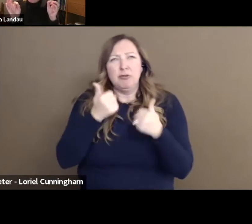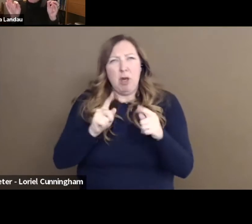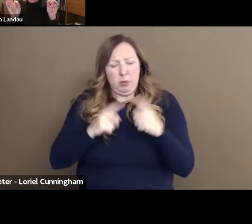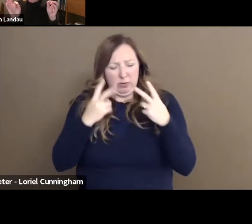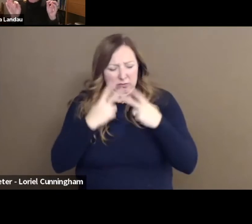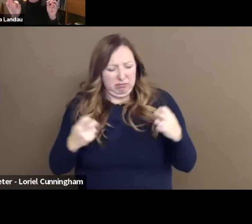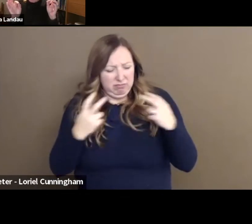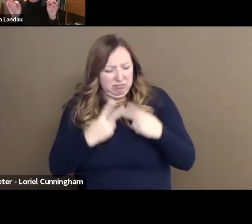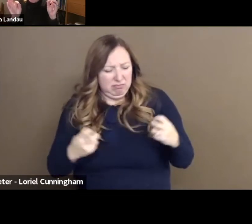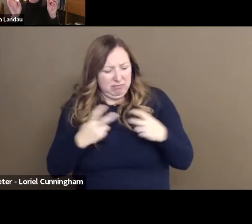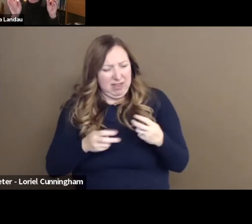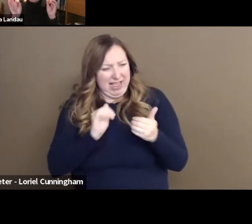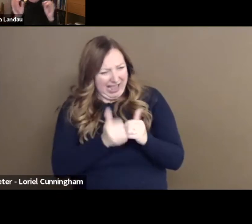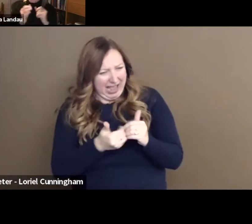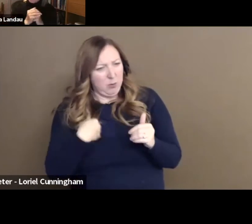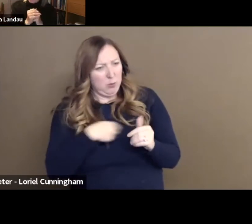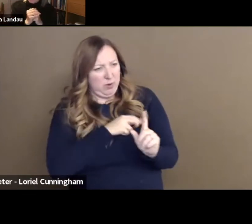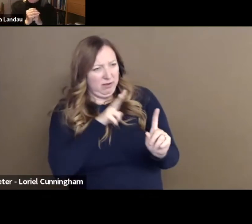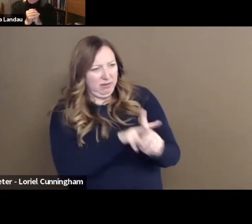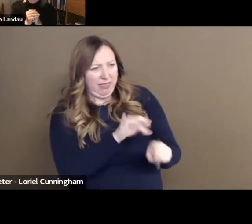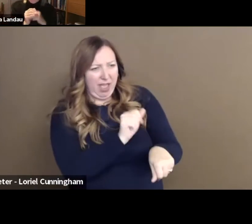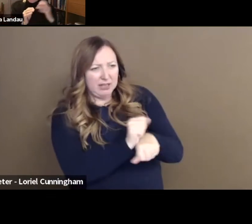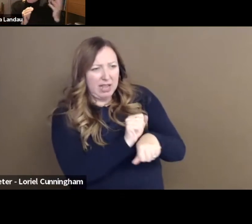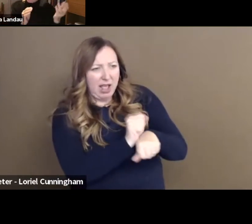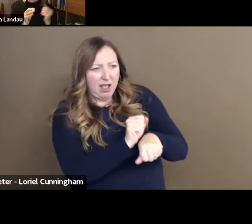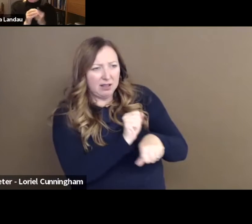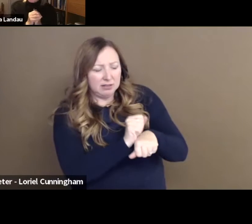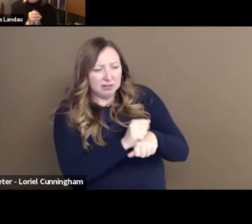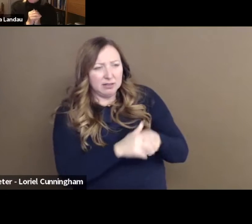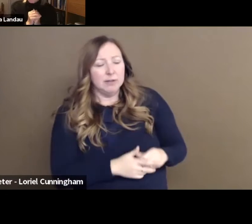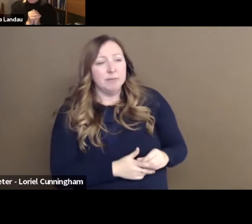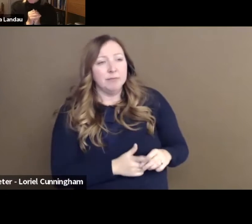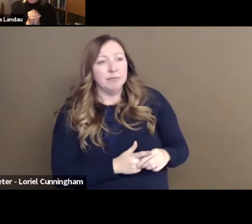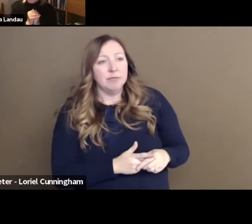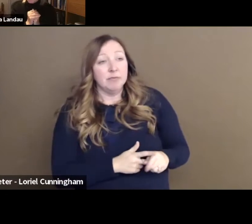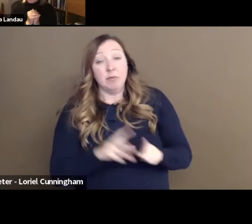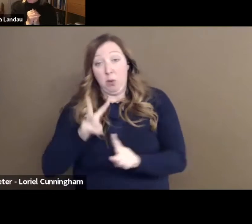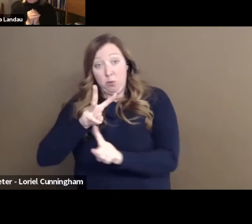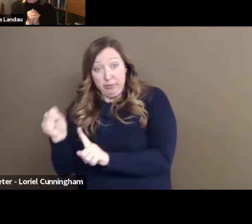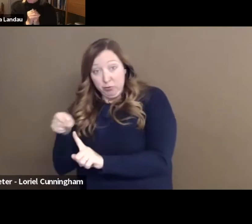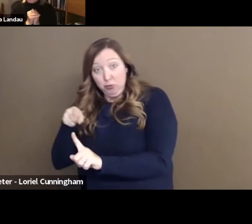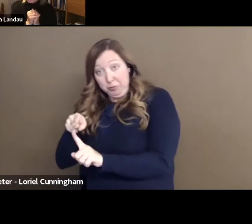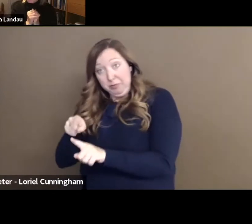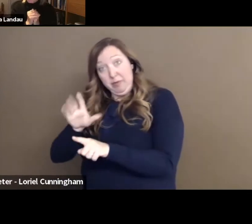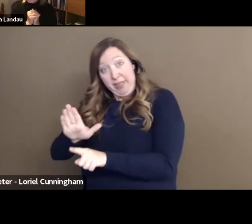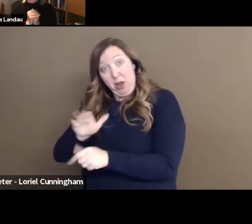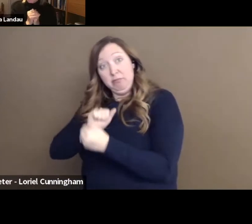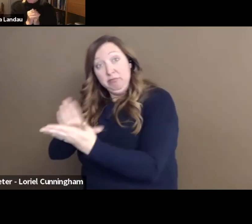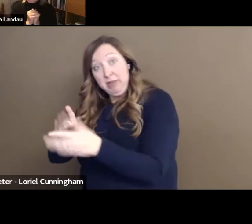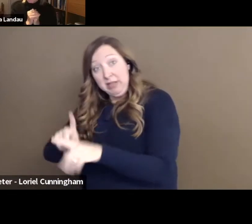the person performing it differently from typically developing individuals